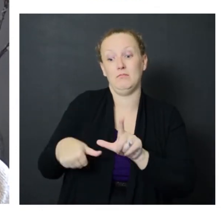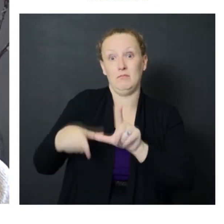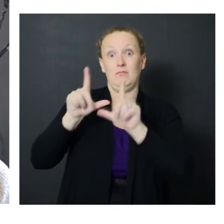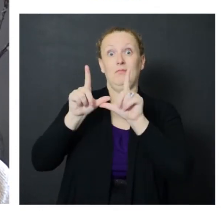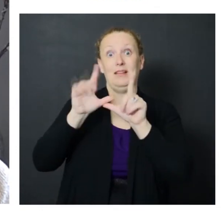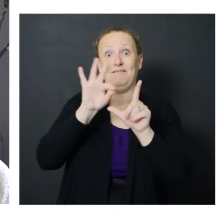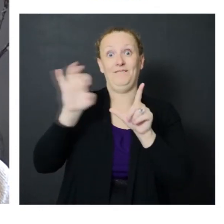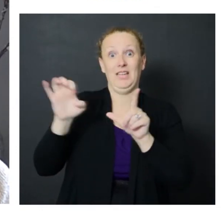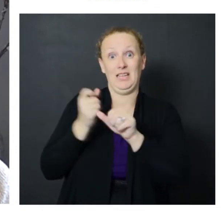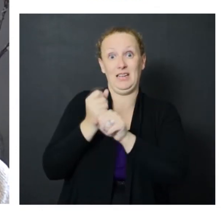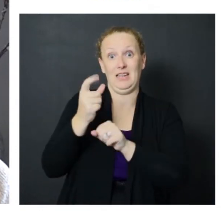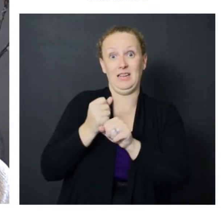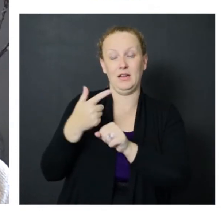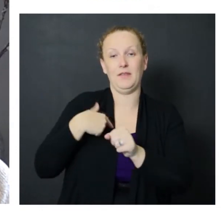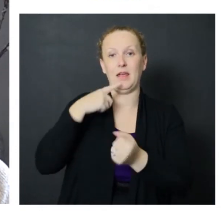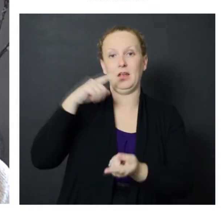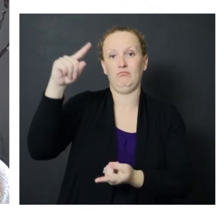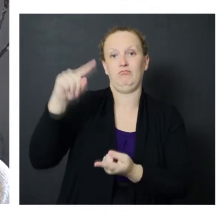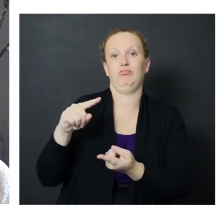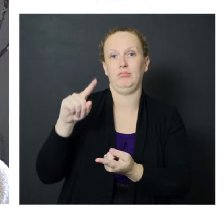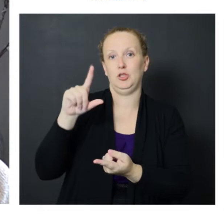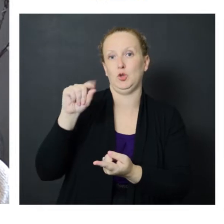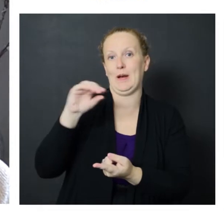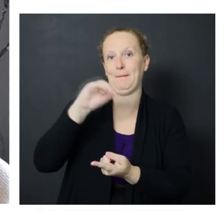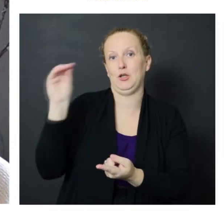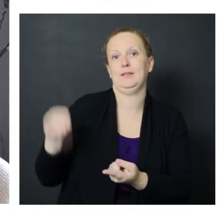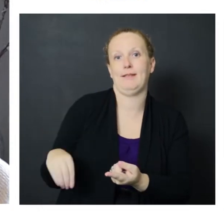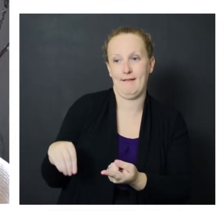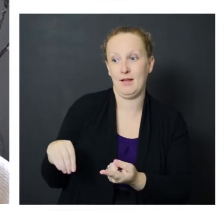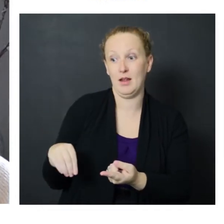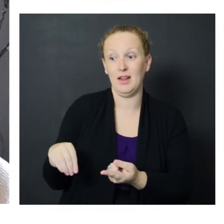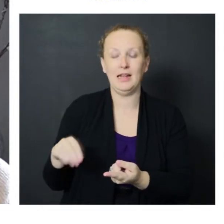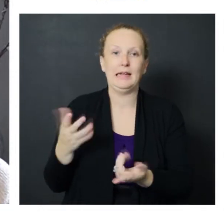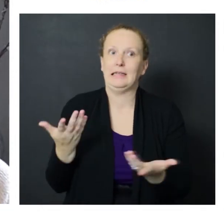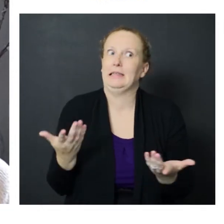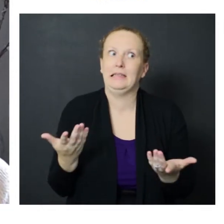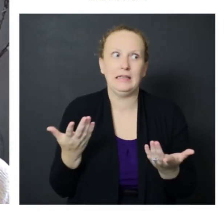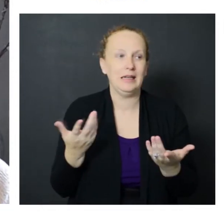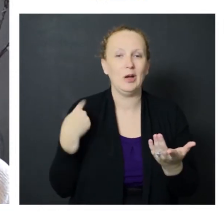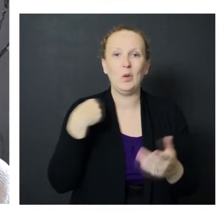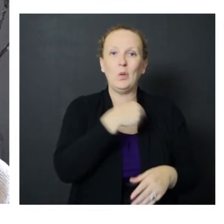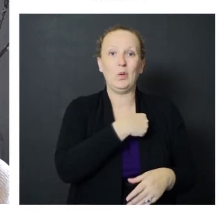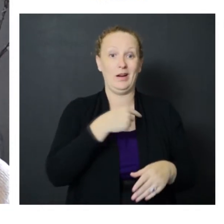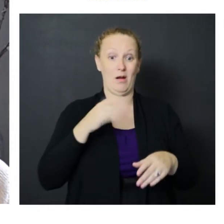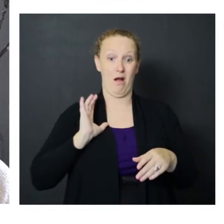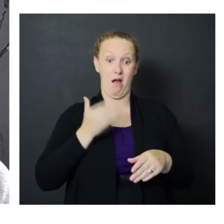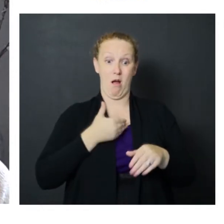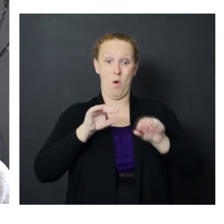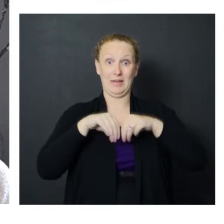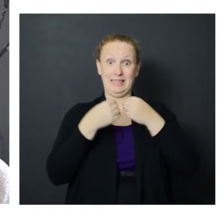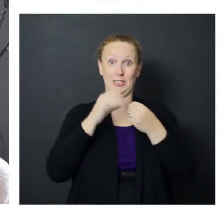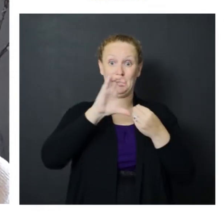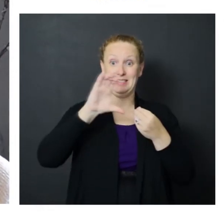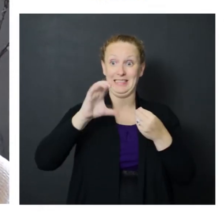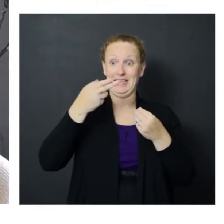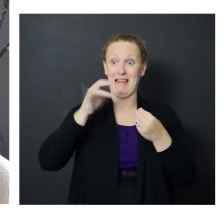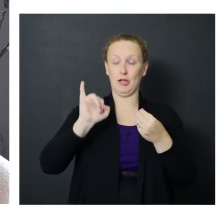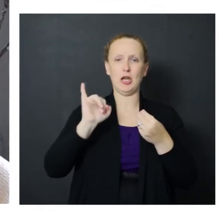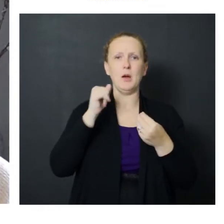Ah, that's the maximum we could do, non-profit, but we still need to sustain ourselves, but